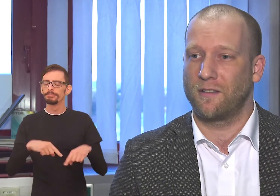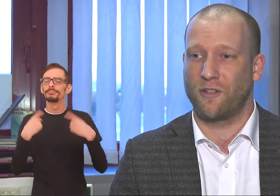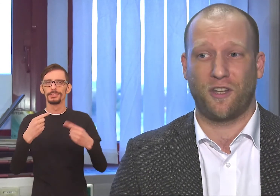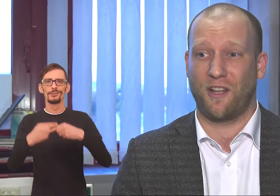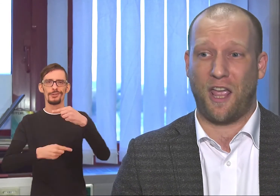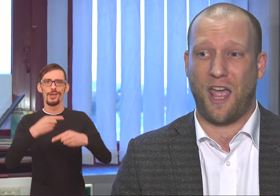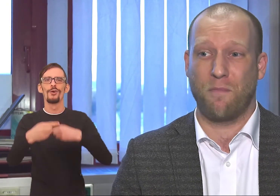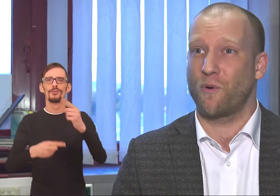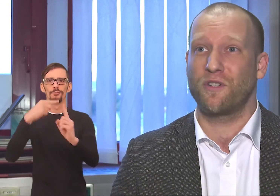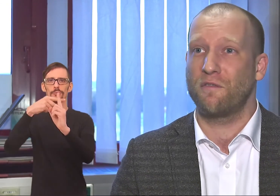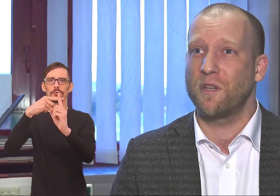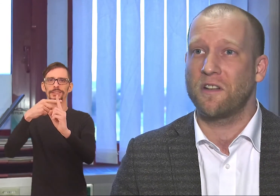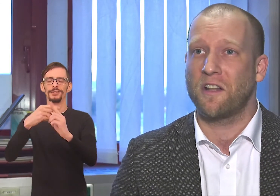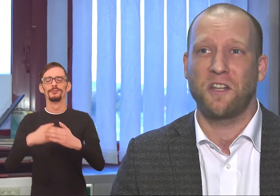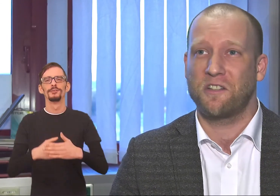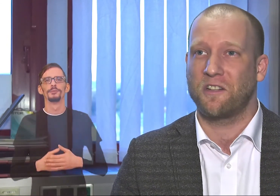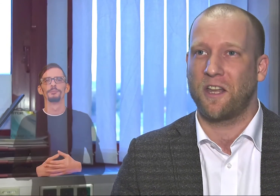nothing stands in the way of positive cooperation.